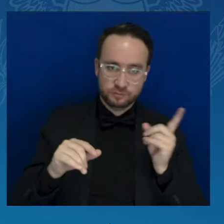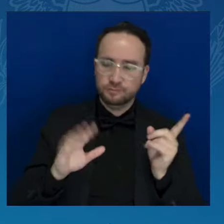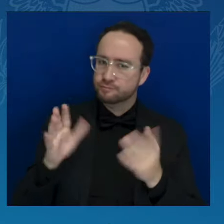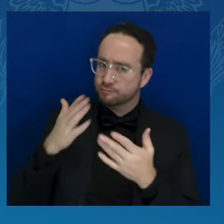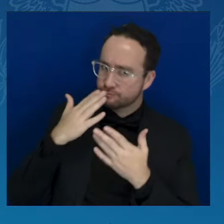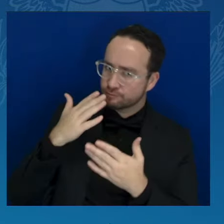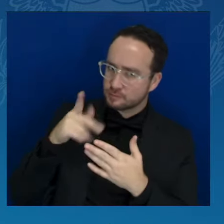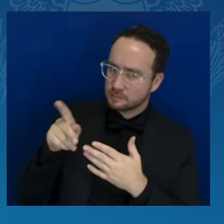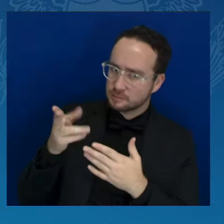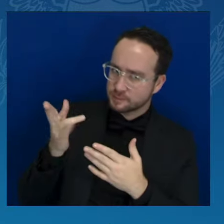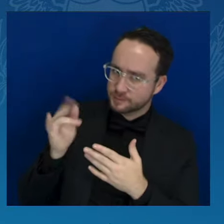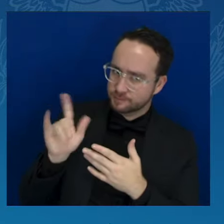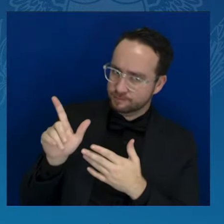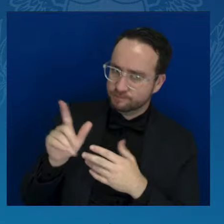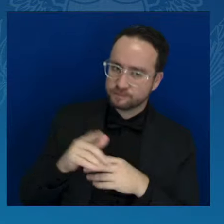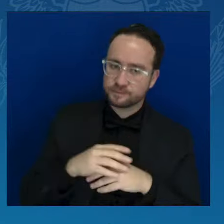on behalf of Administrator Bill Nelson.